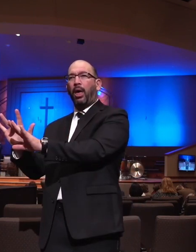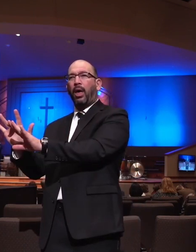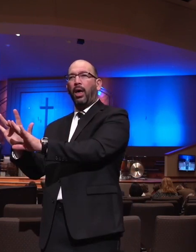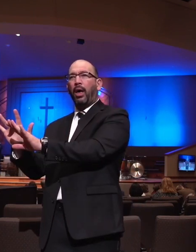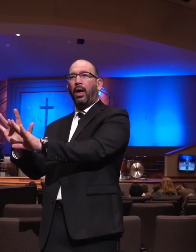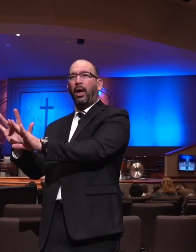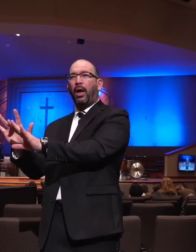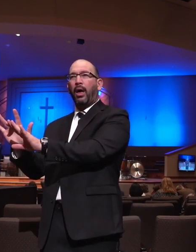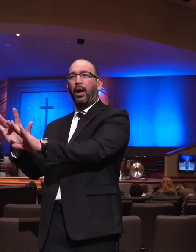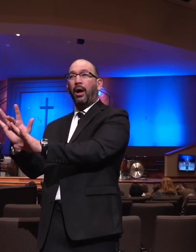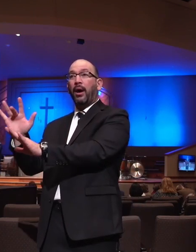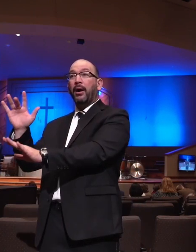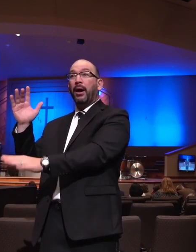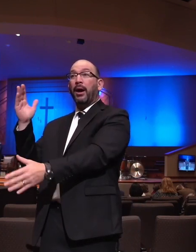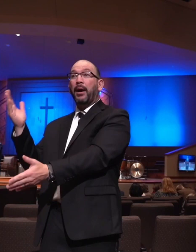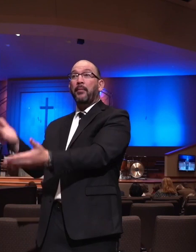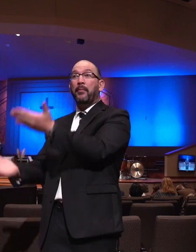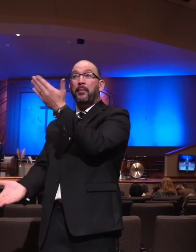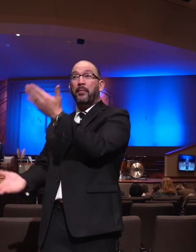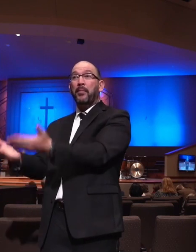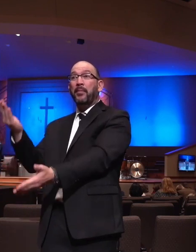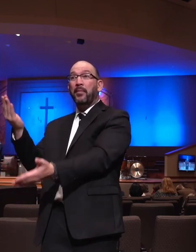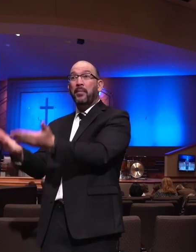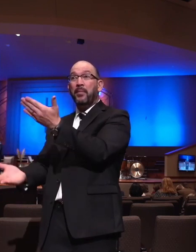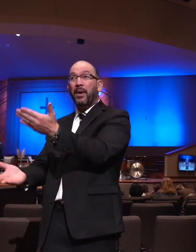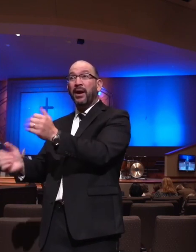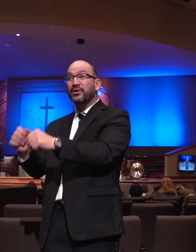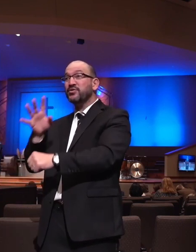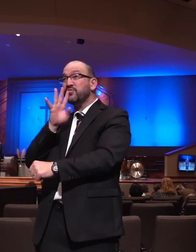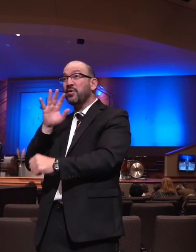didn't come and all of that but you got to talk to somebody and you could tell